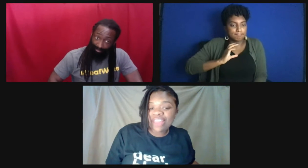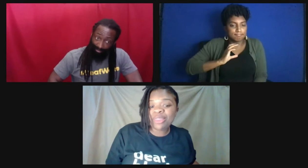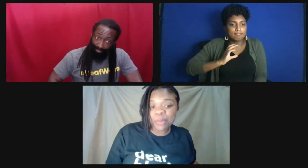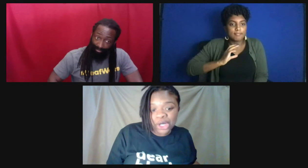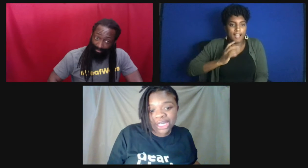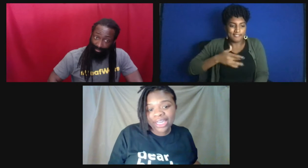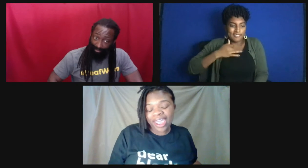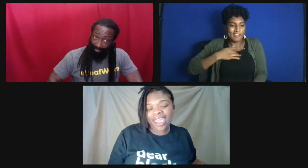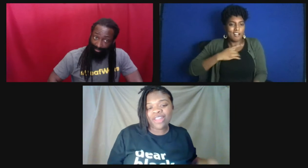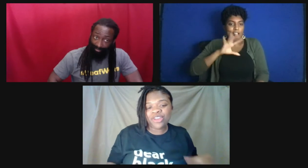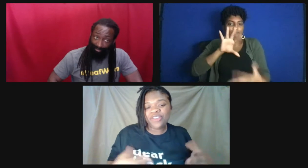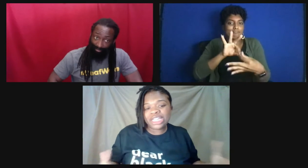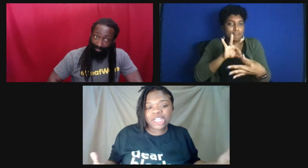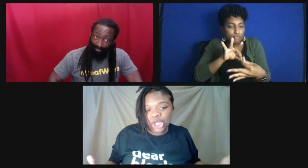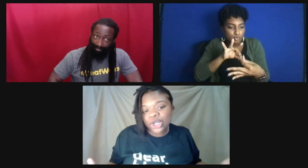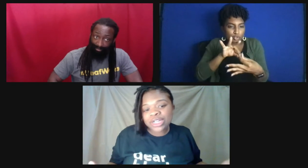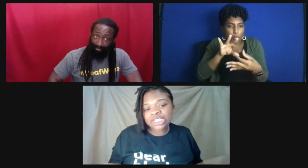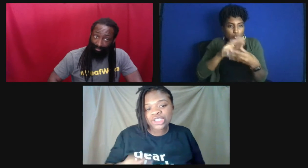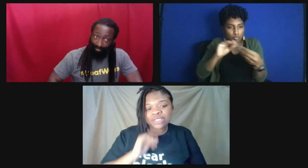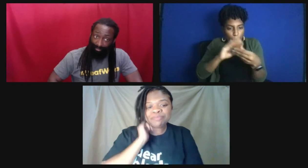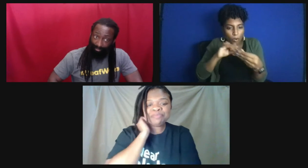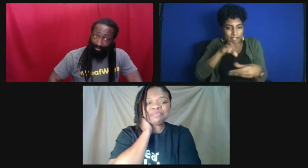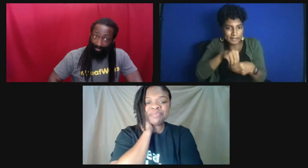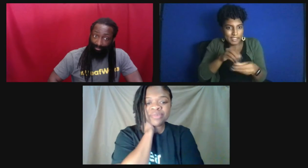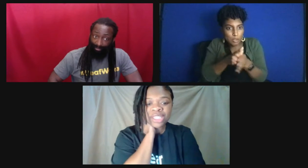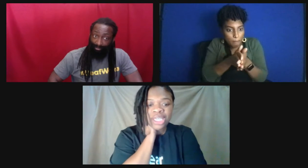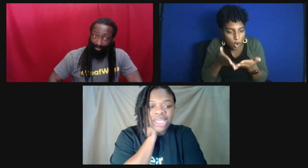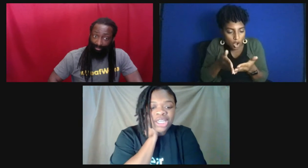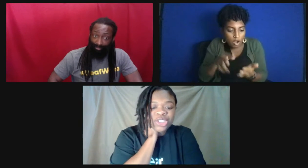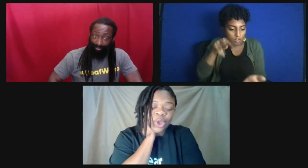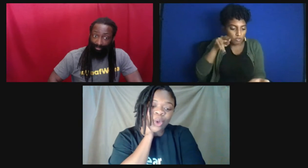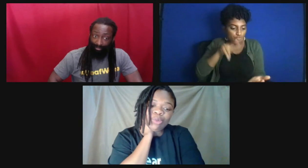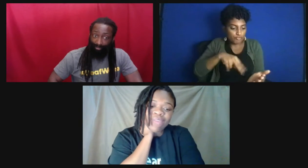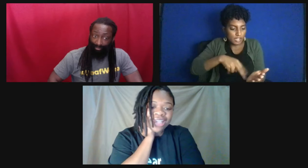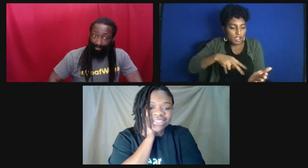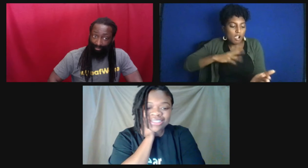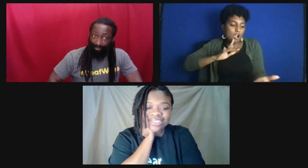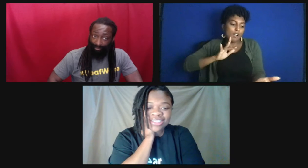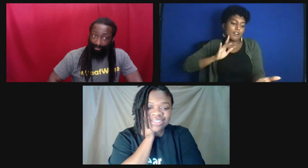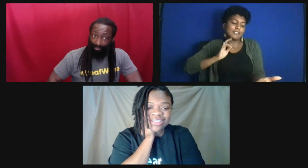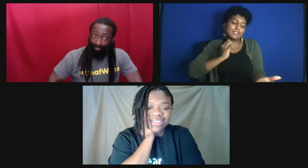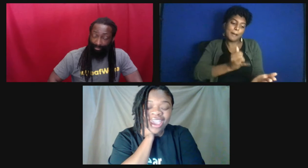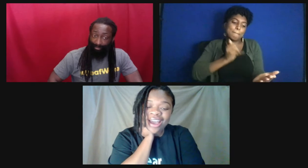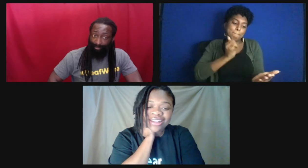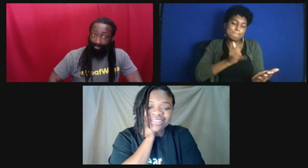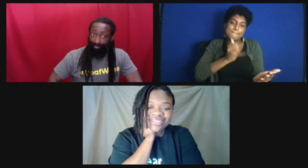that are in the book and you're feeling encouraged so that's just yeah.